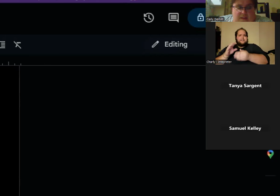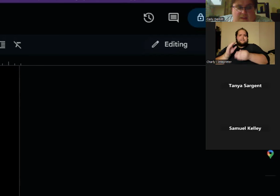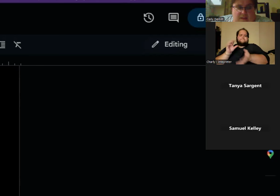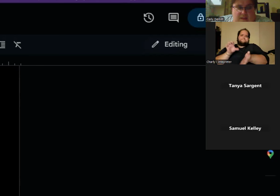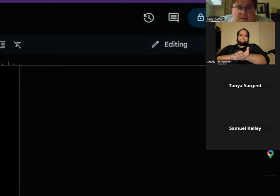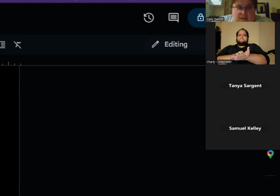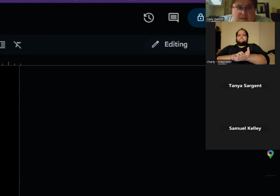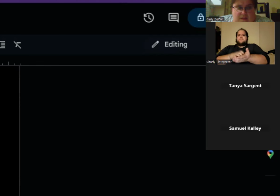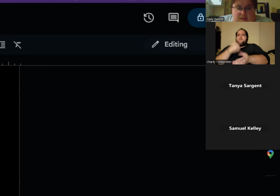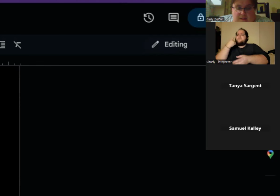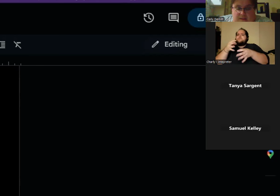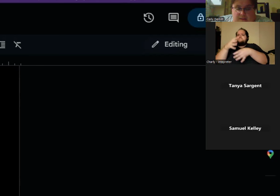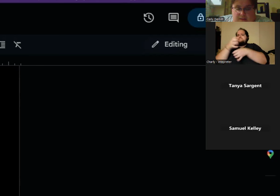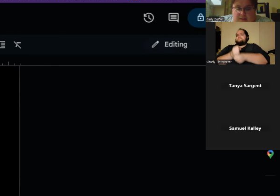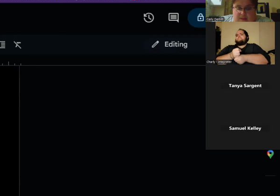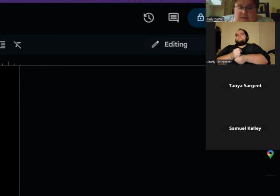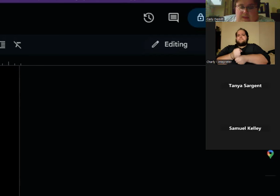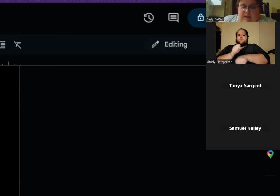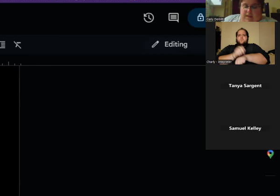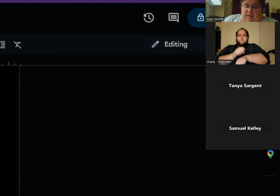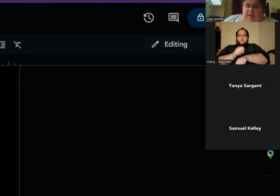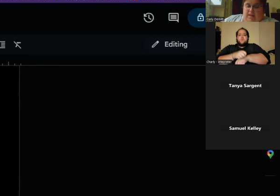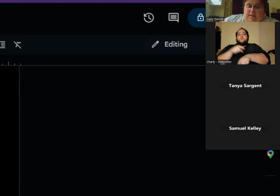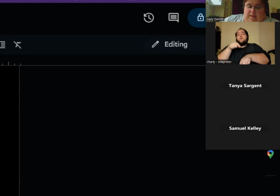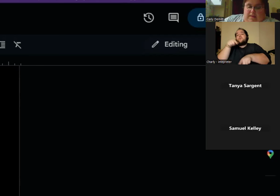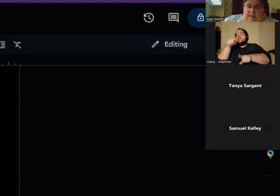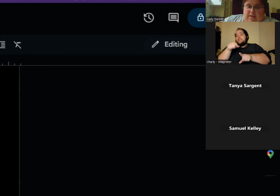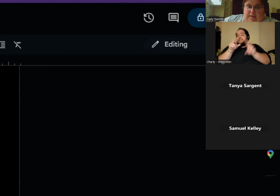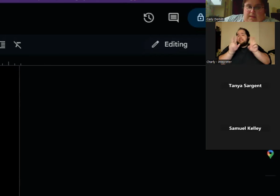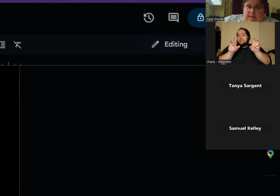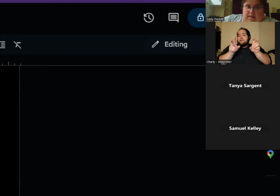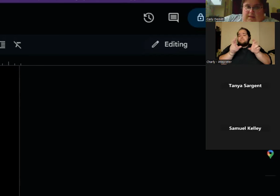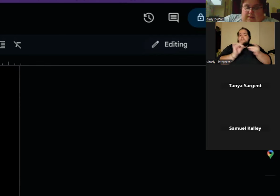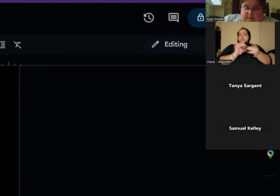talking generally about my work and A lot of times with my work,